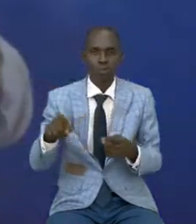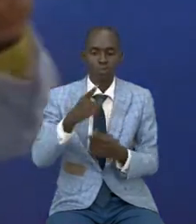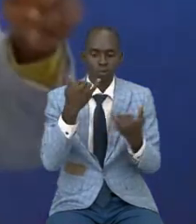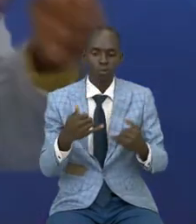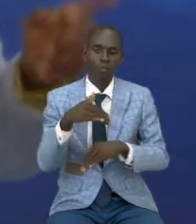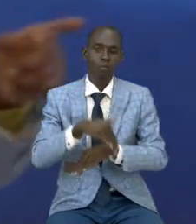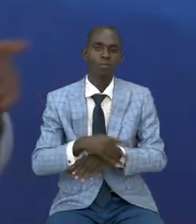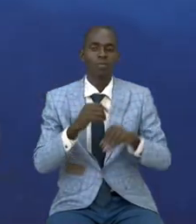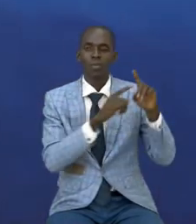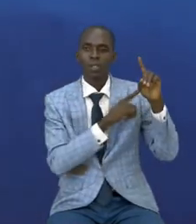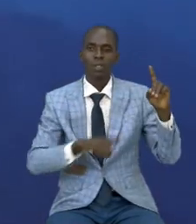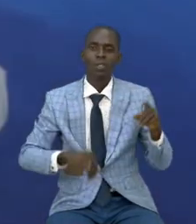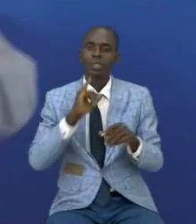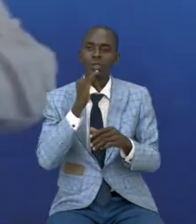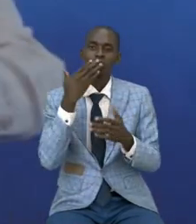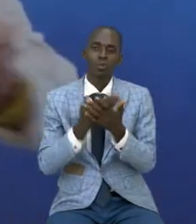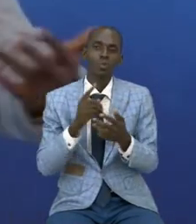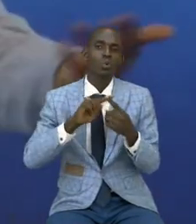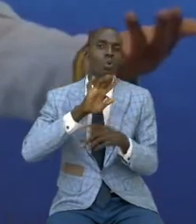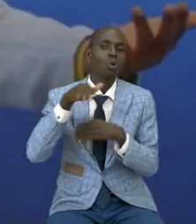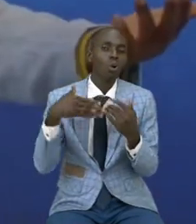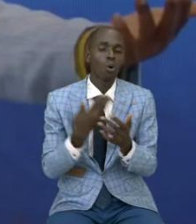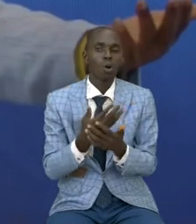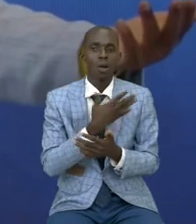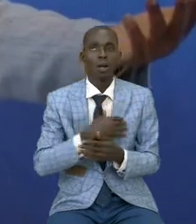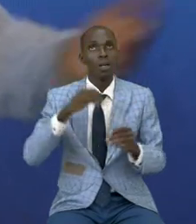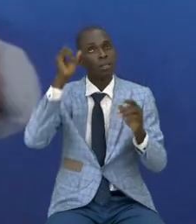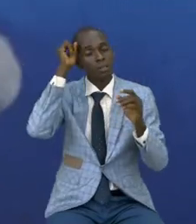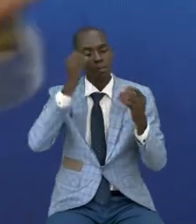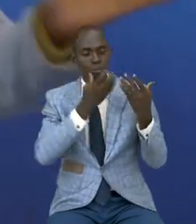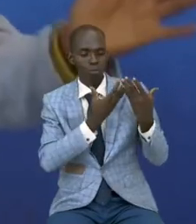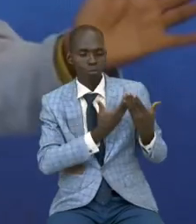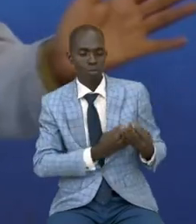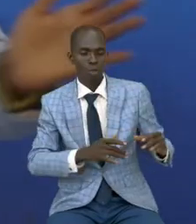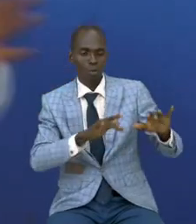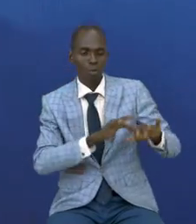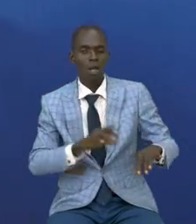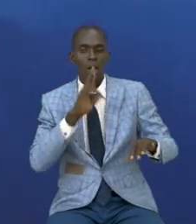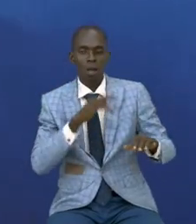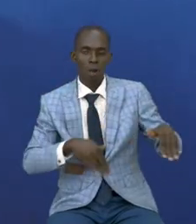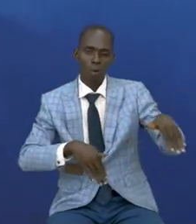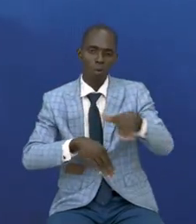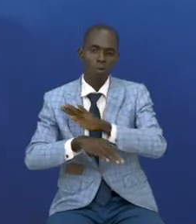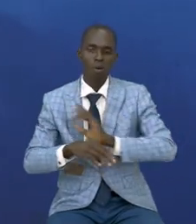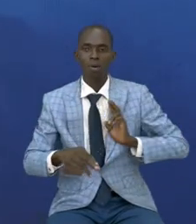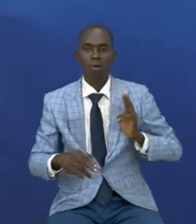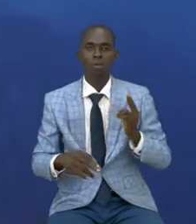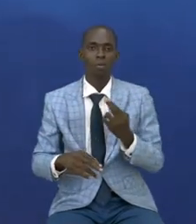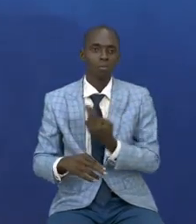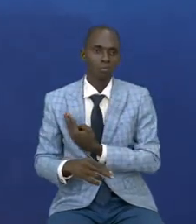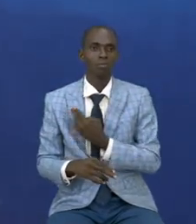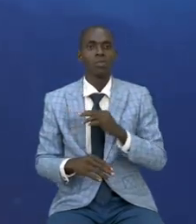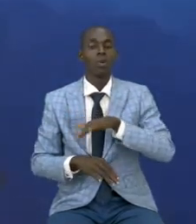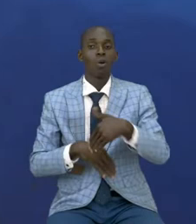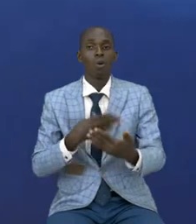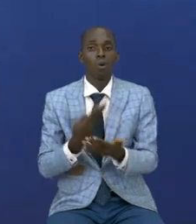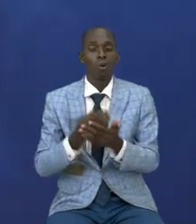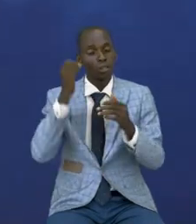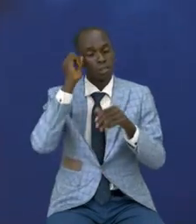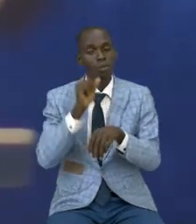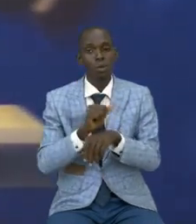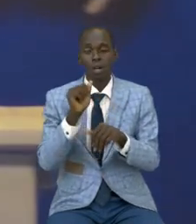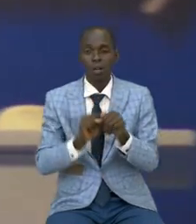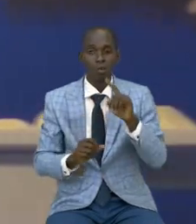is good to all and his tender mercies are over all his works every one created by god they take